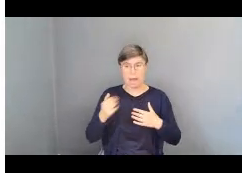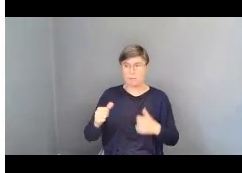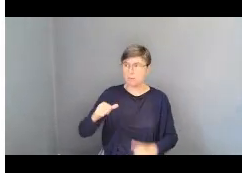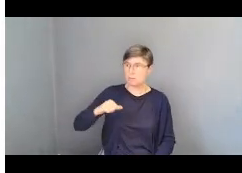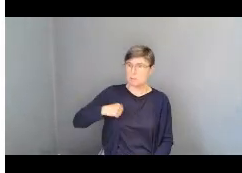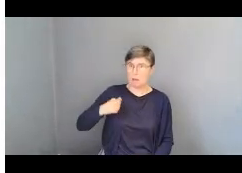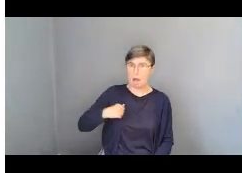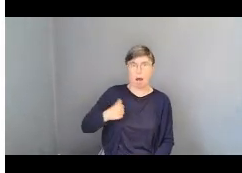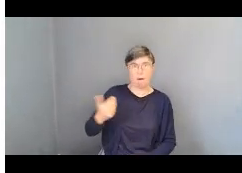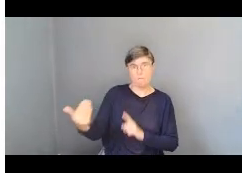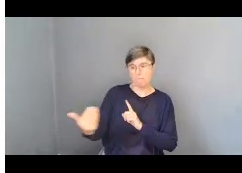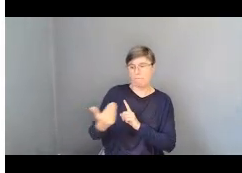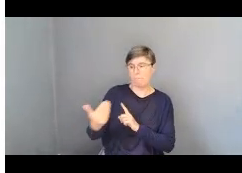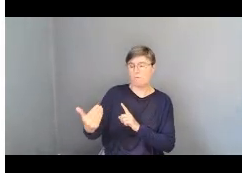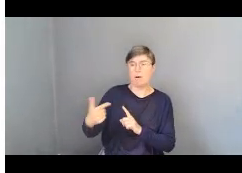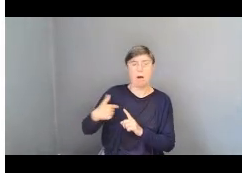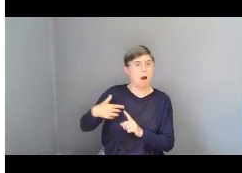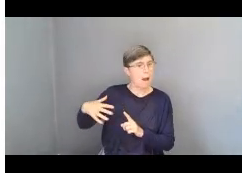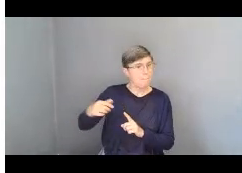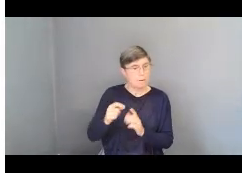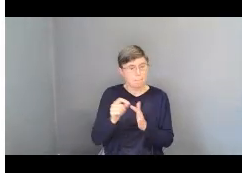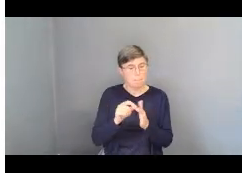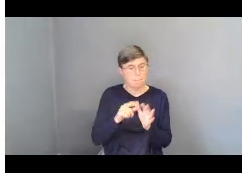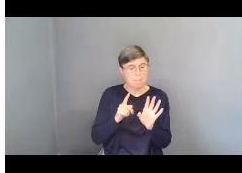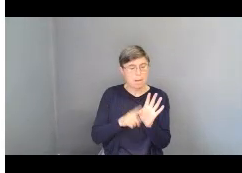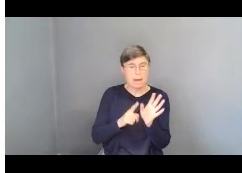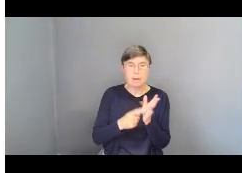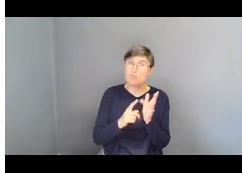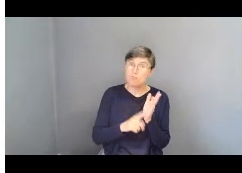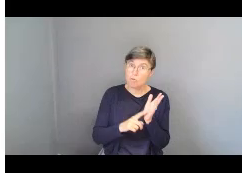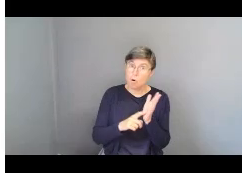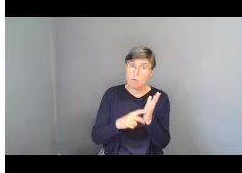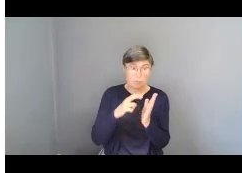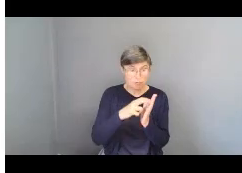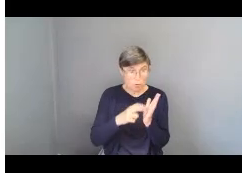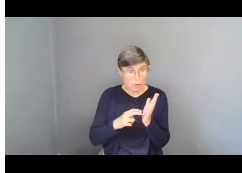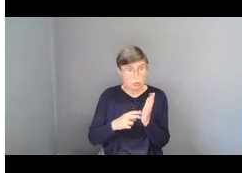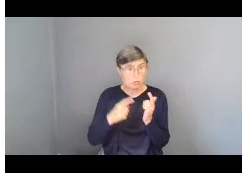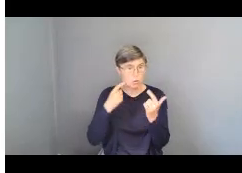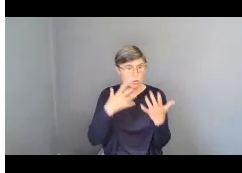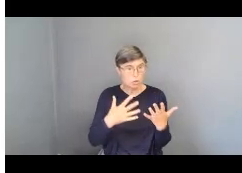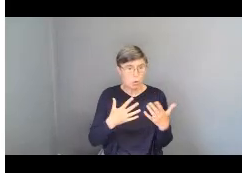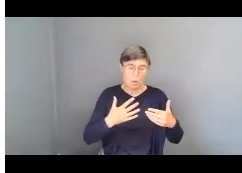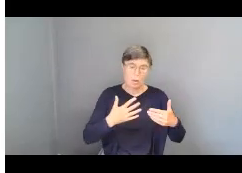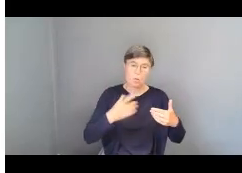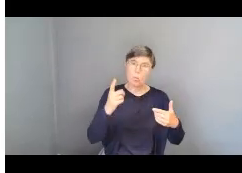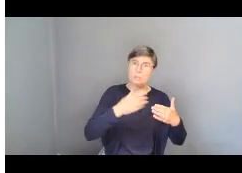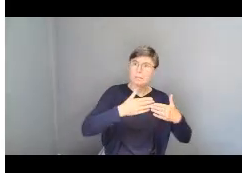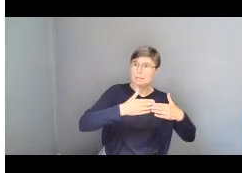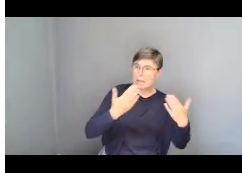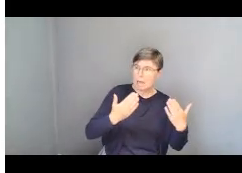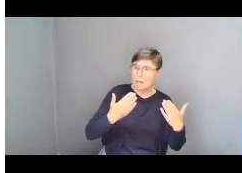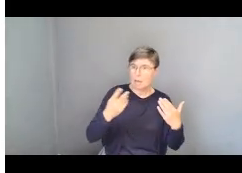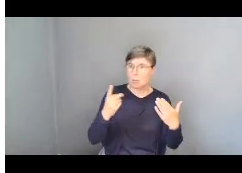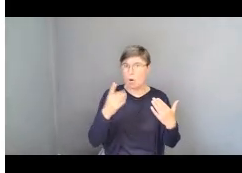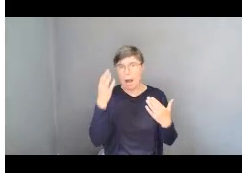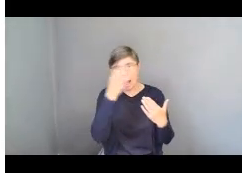up-to-date payroll records with the dates and hours their staff work and the amount that they pay them.